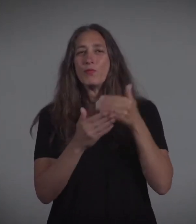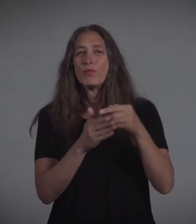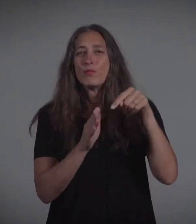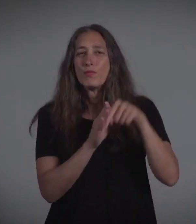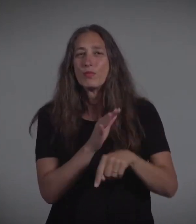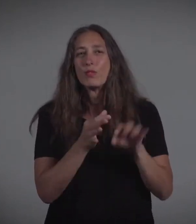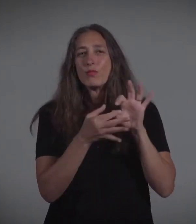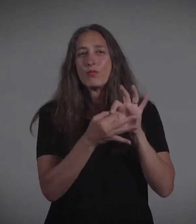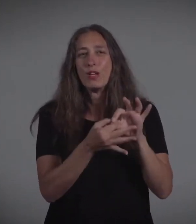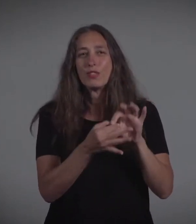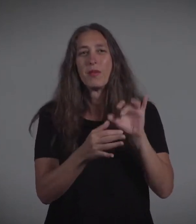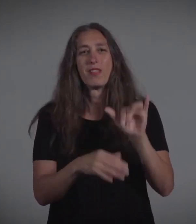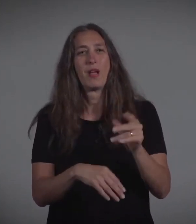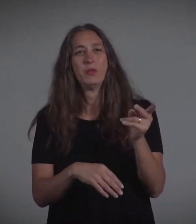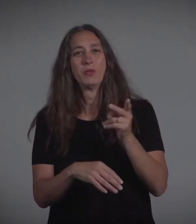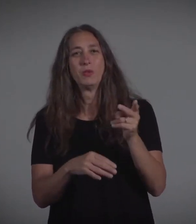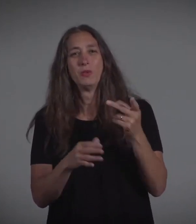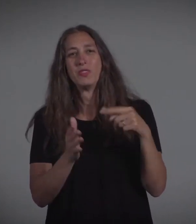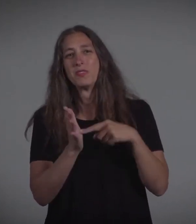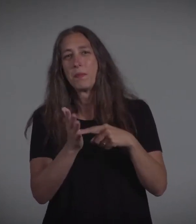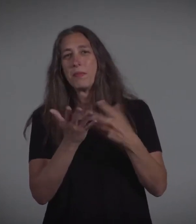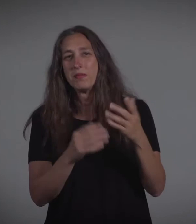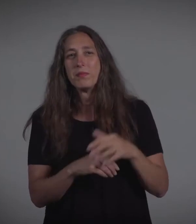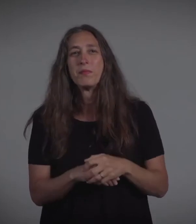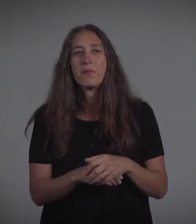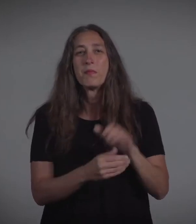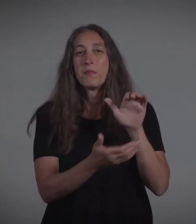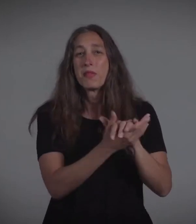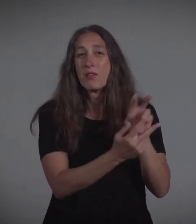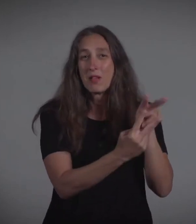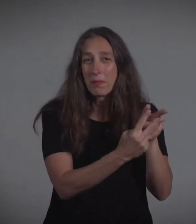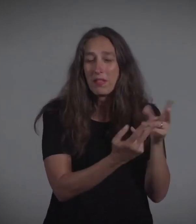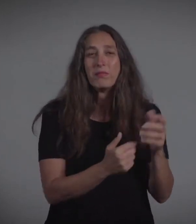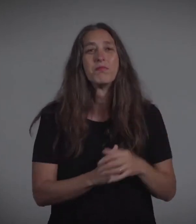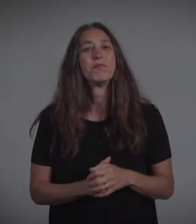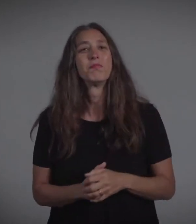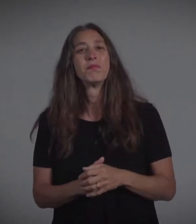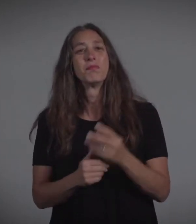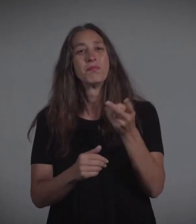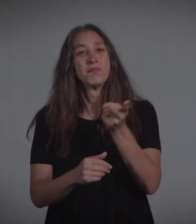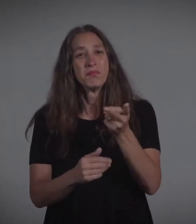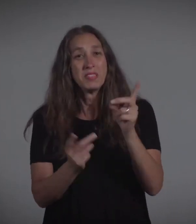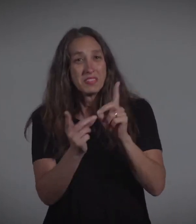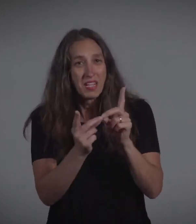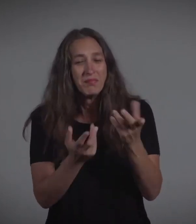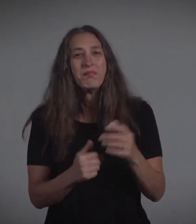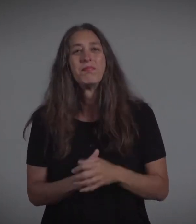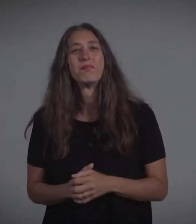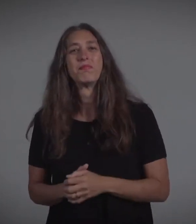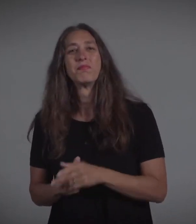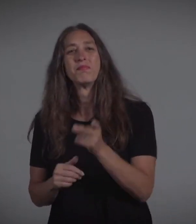This happens between two people in a close relationship, like a married couple, or a dating couple.